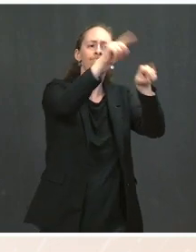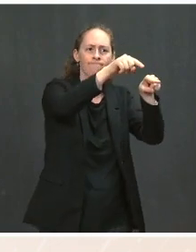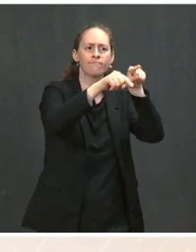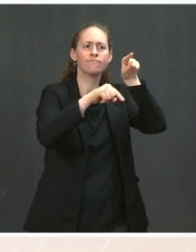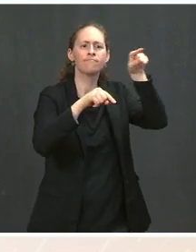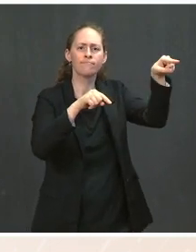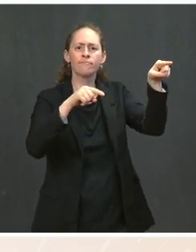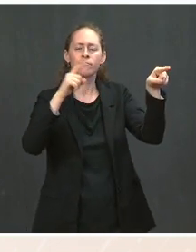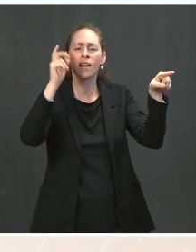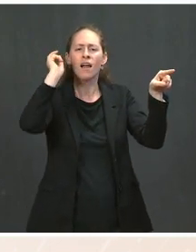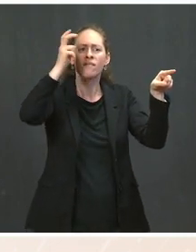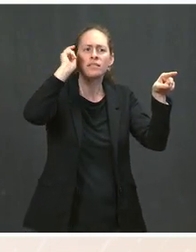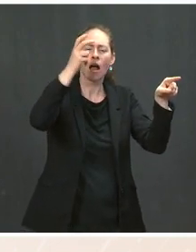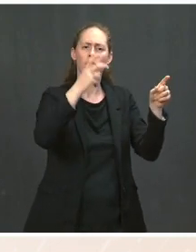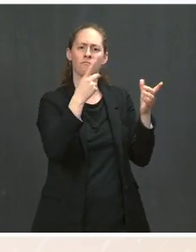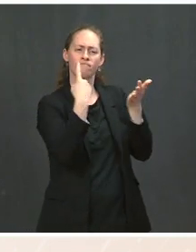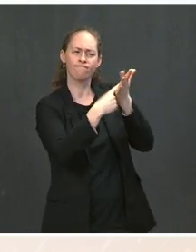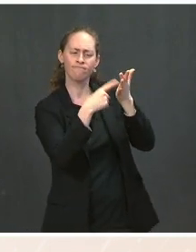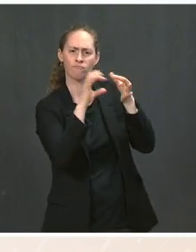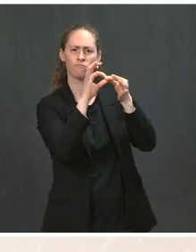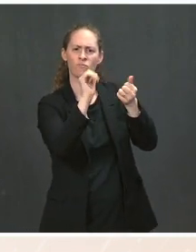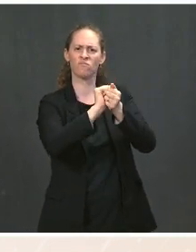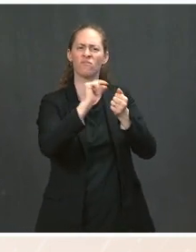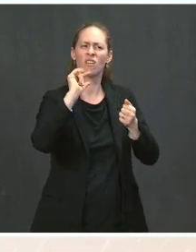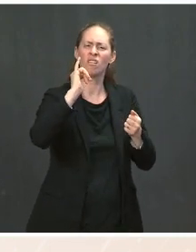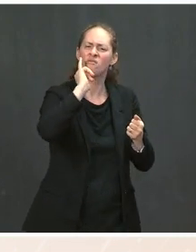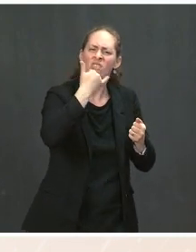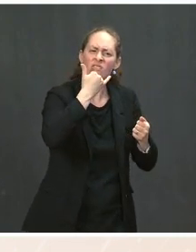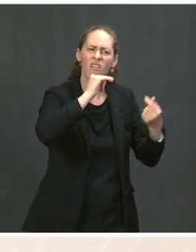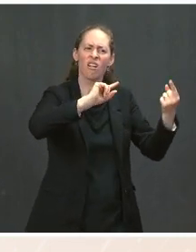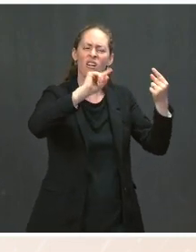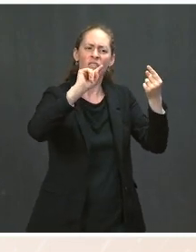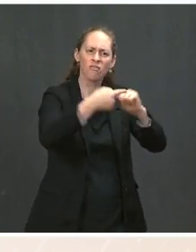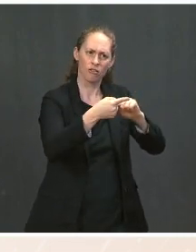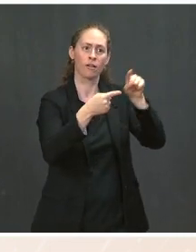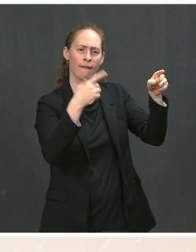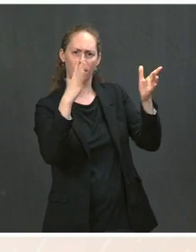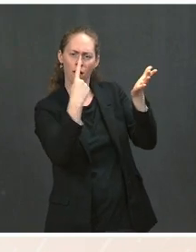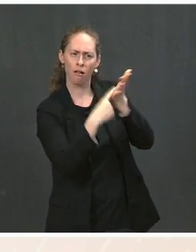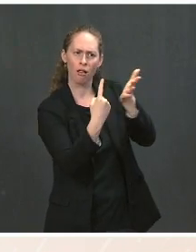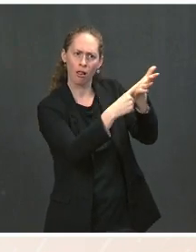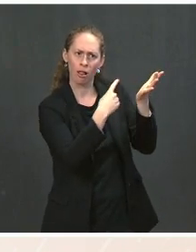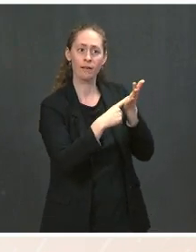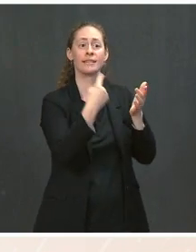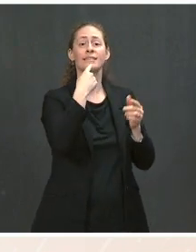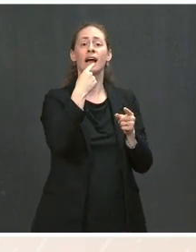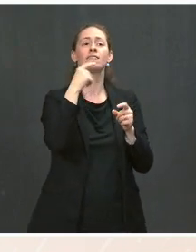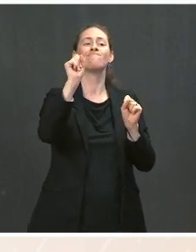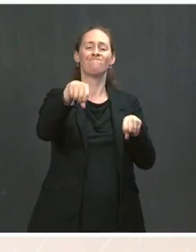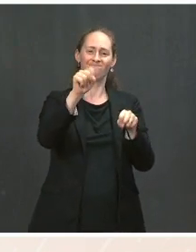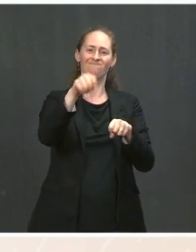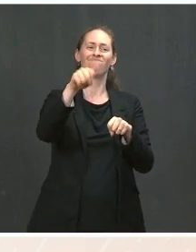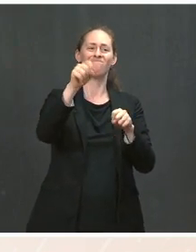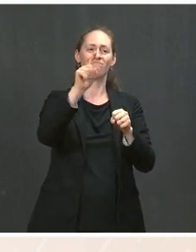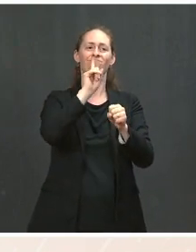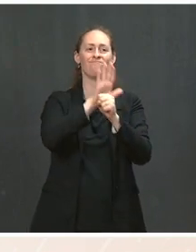and the involvement of this GRU's unit is consistent with Russia's encouraging attacks against U.S. and coalition personnel in Afghanistan.